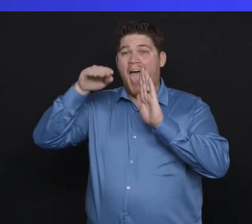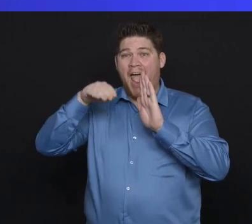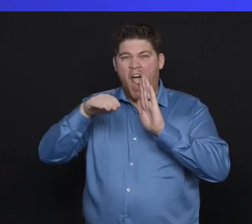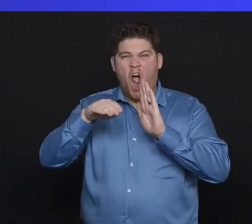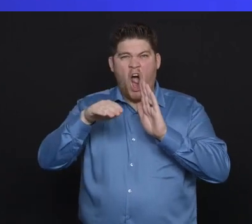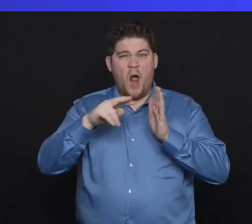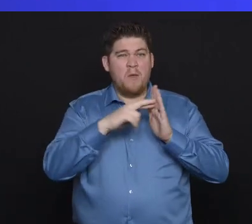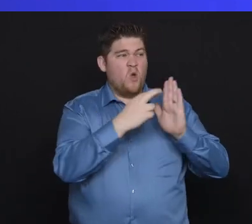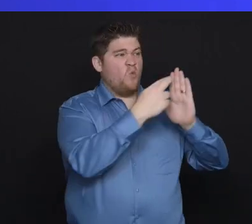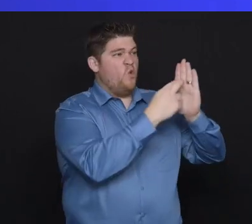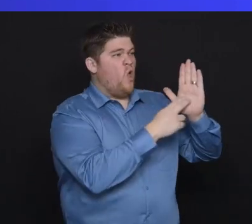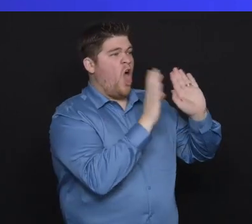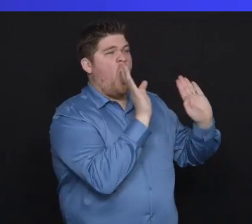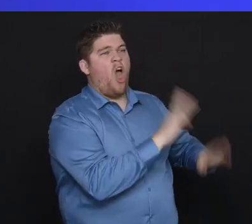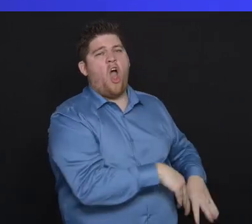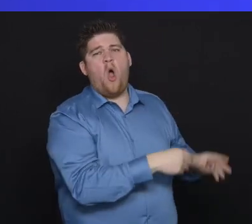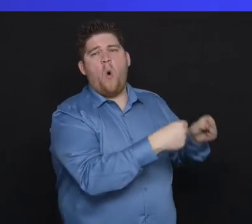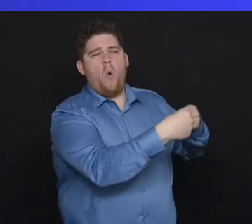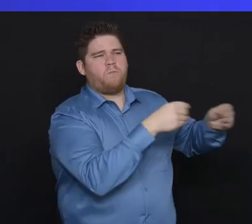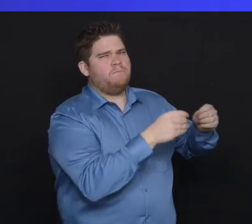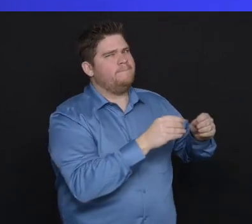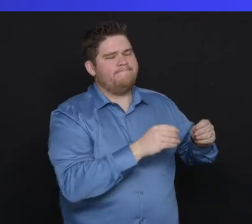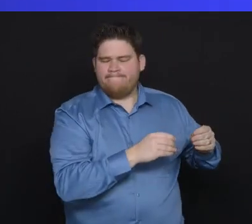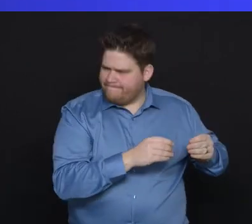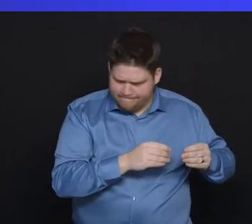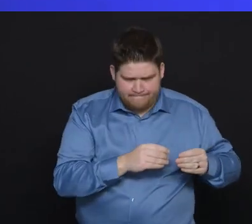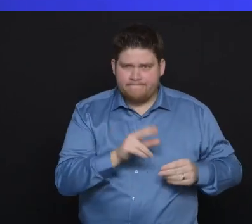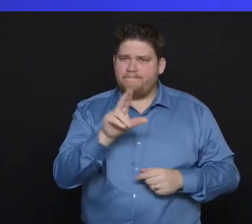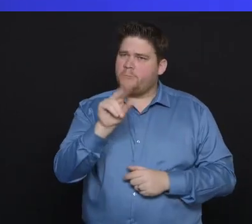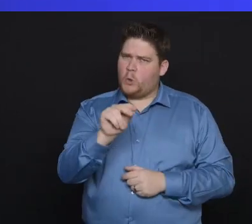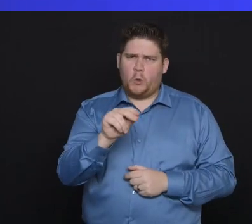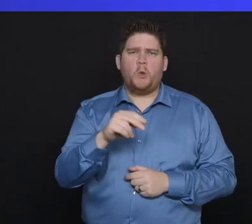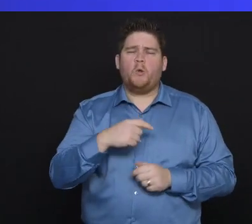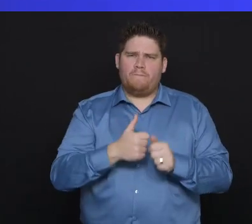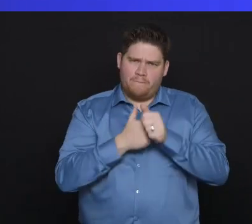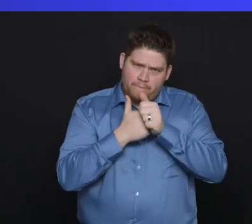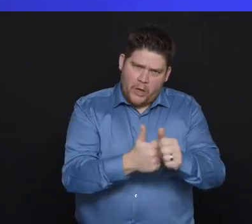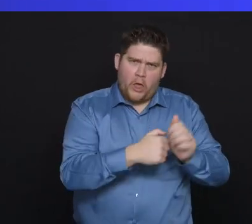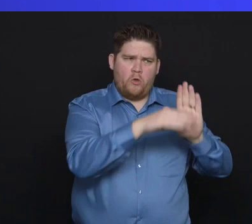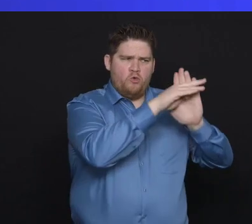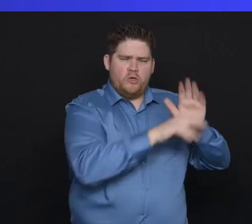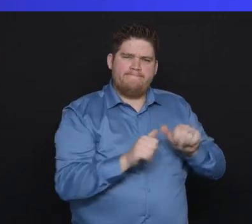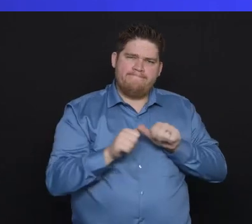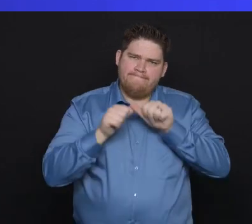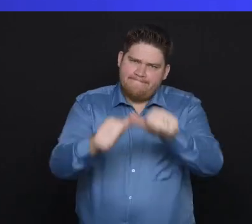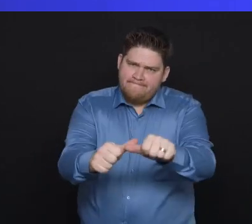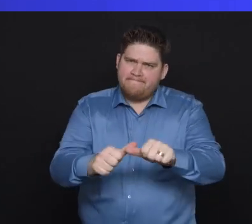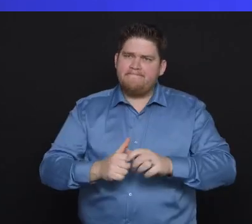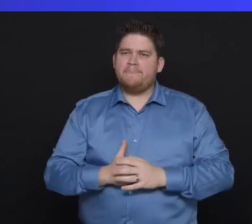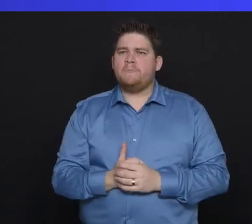things we see, and we have countless email from the United States about this. About what happens at 7 o'clock at night when